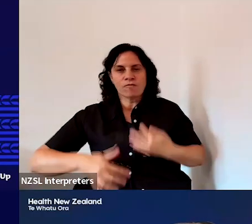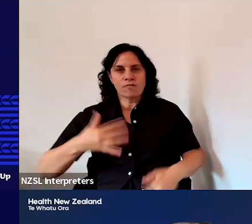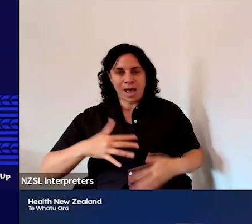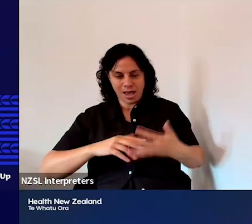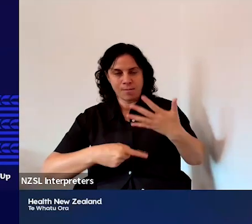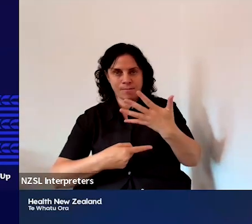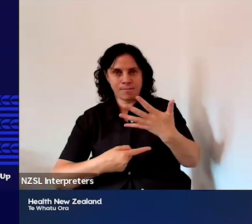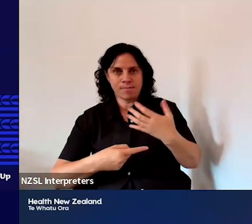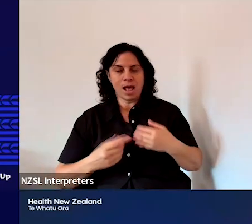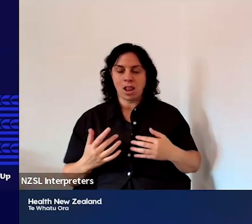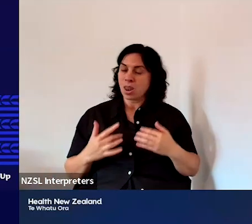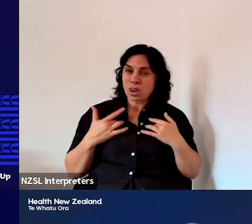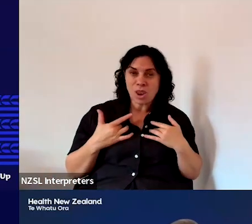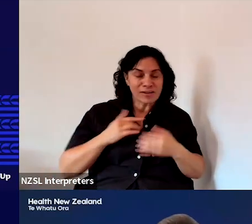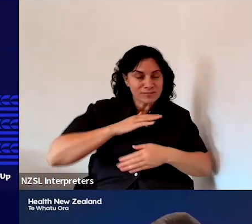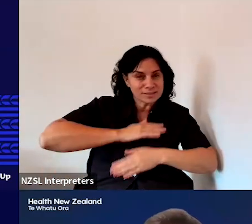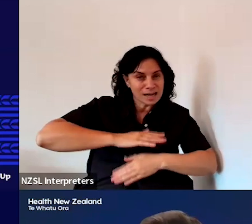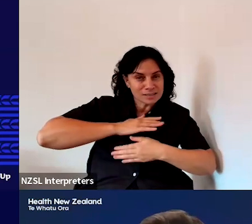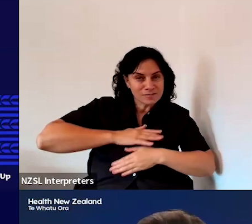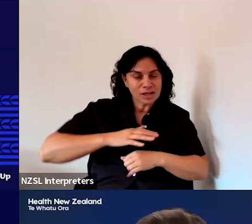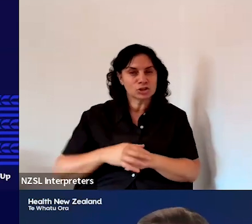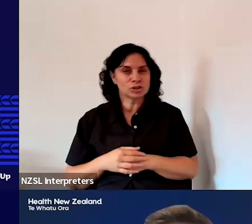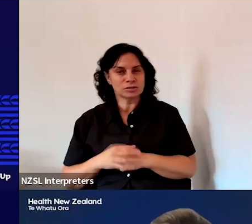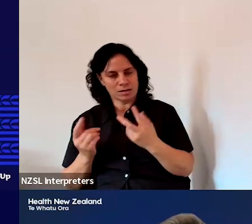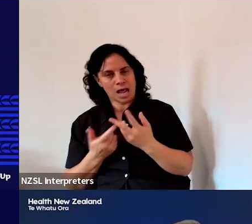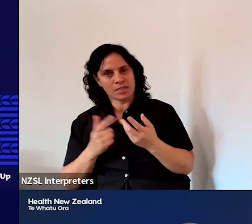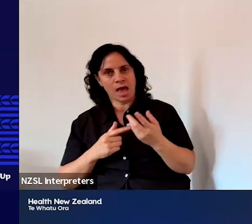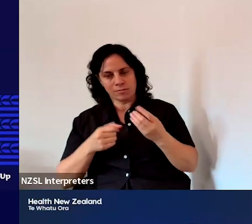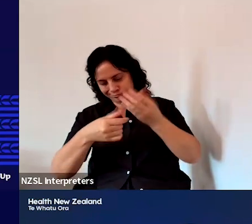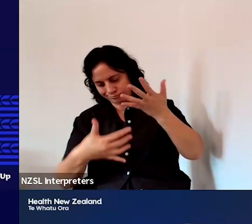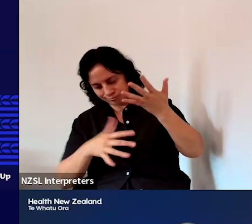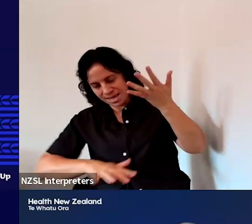life satisfaction and other areas. So you can get above and beyond this report.